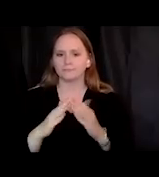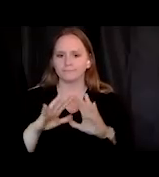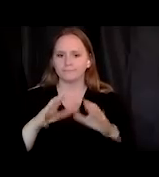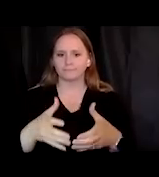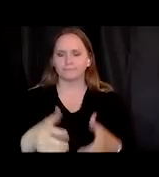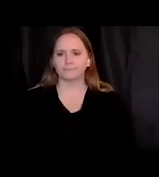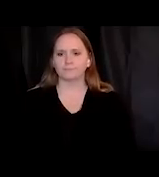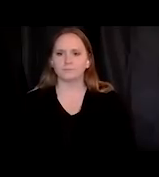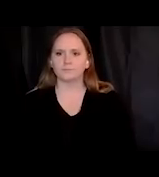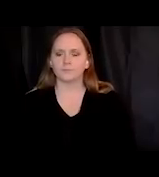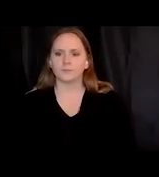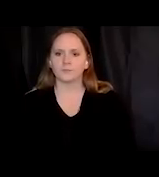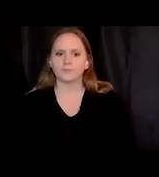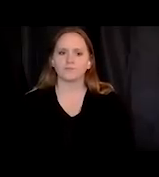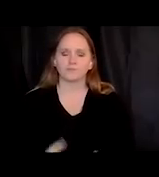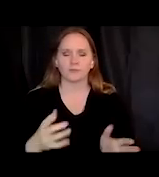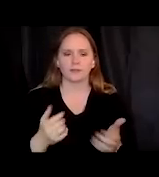and policy work related homelessness.